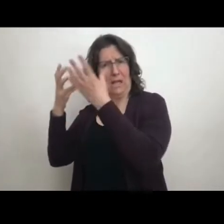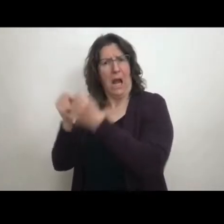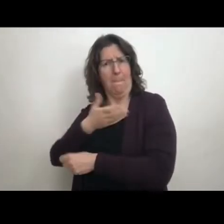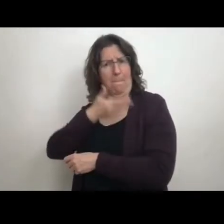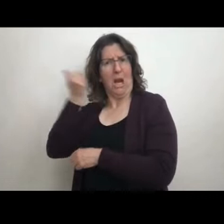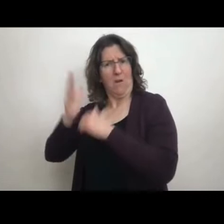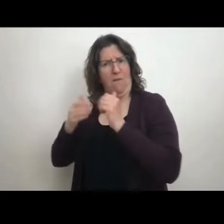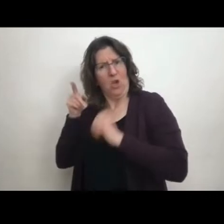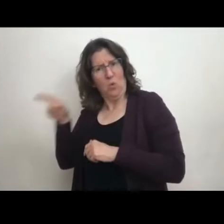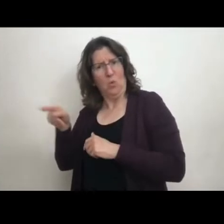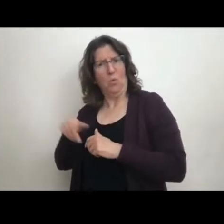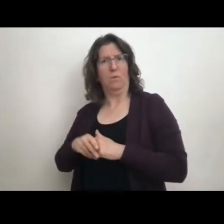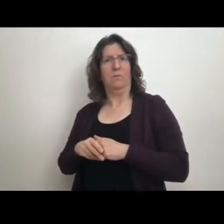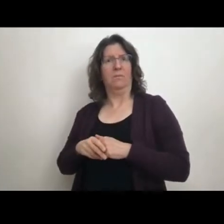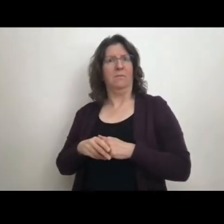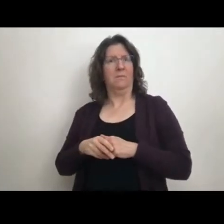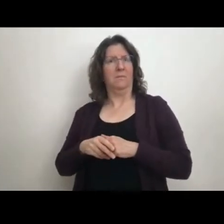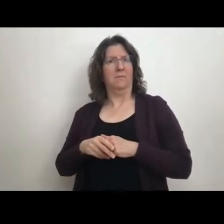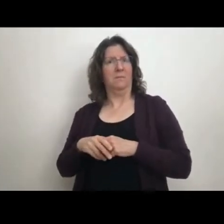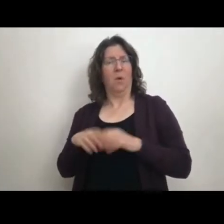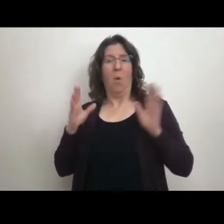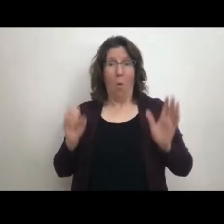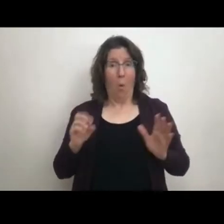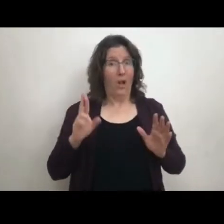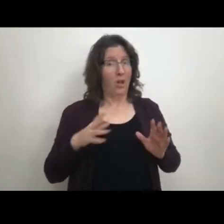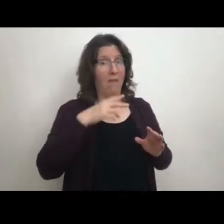to suggest signing would be a better means of communicating.